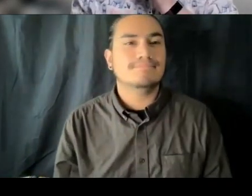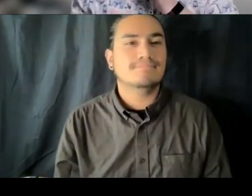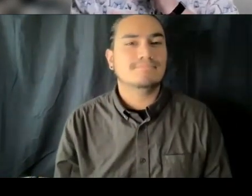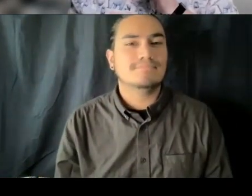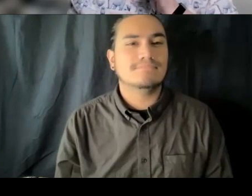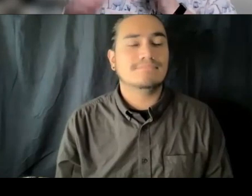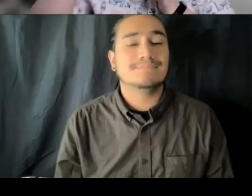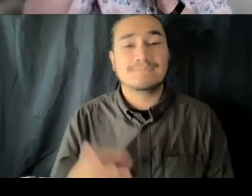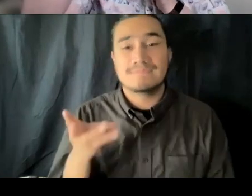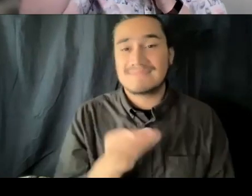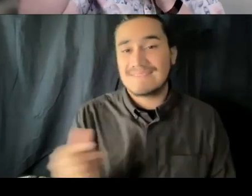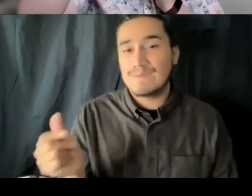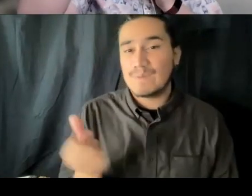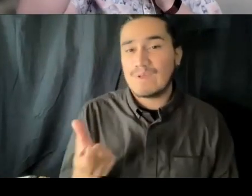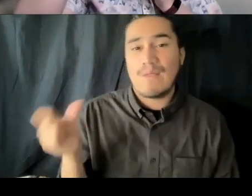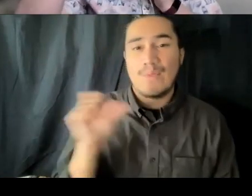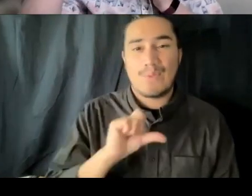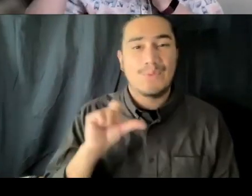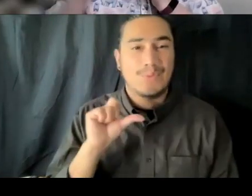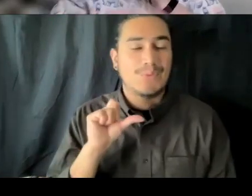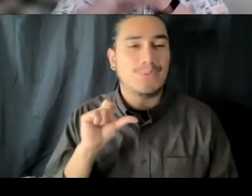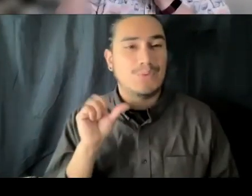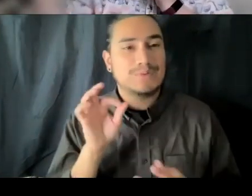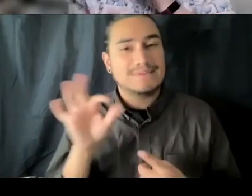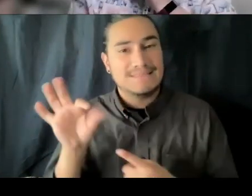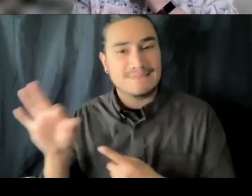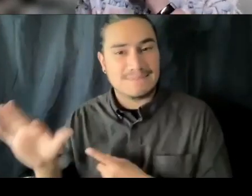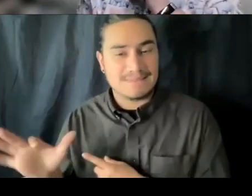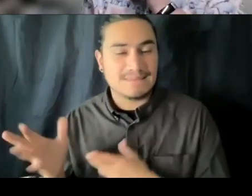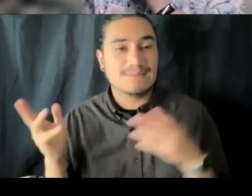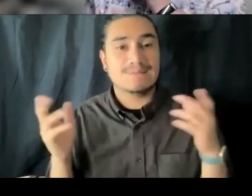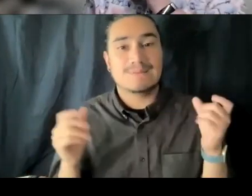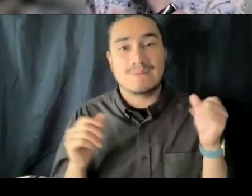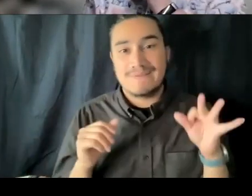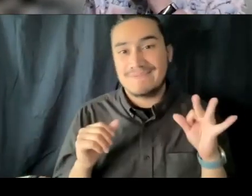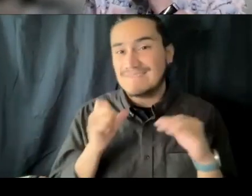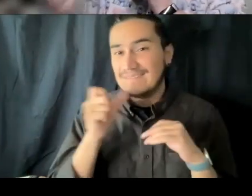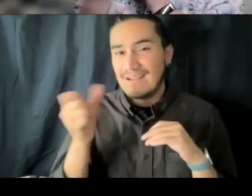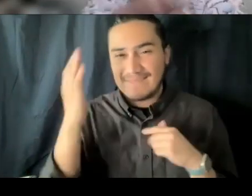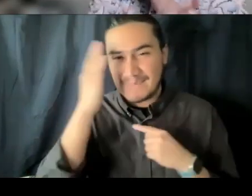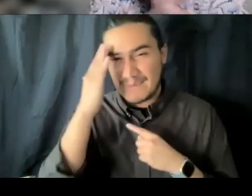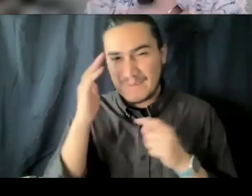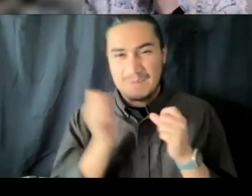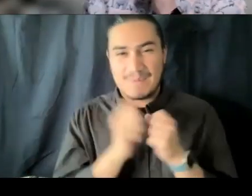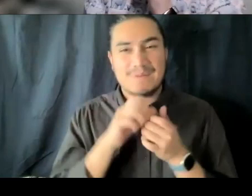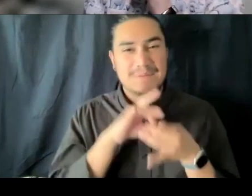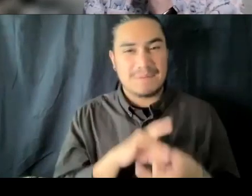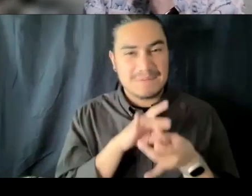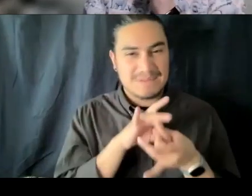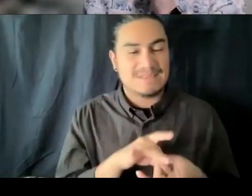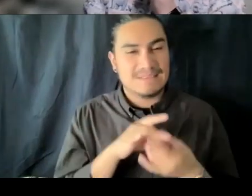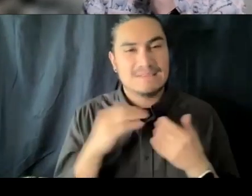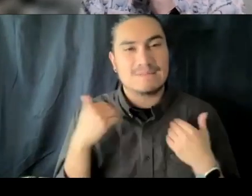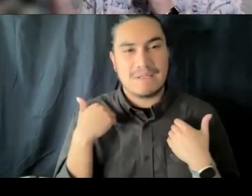A few other tips. So if you aren't familiar with grounding, we've got this tool linked in the chat